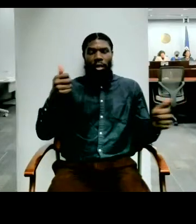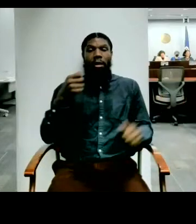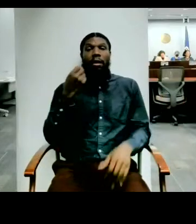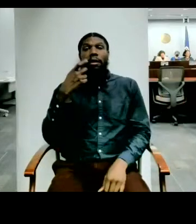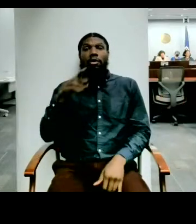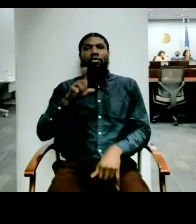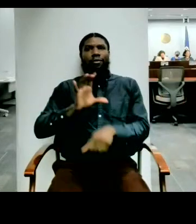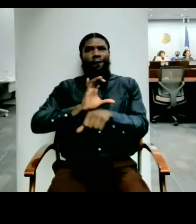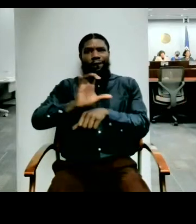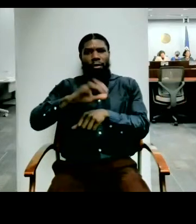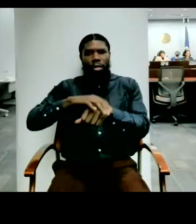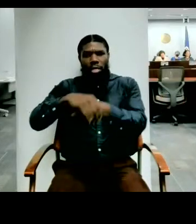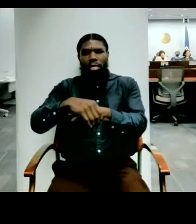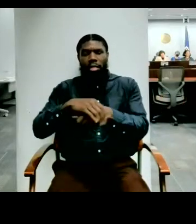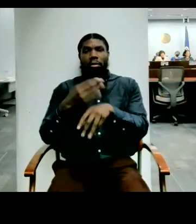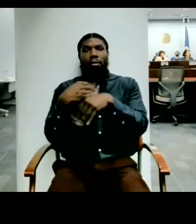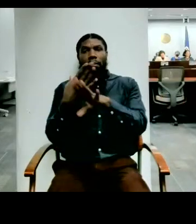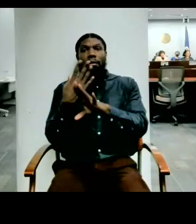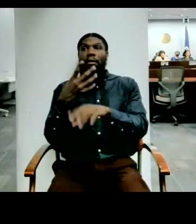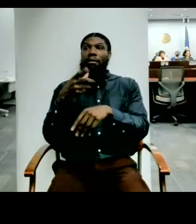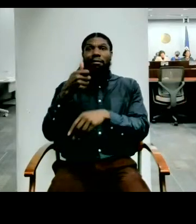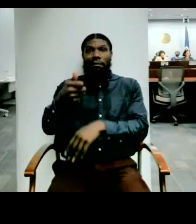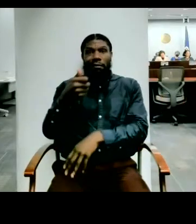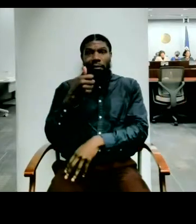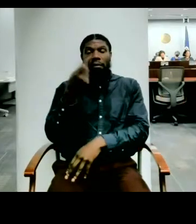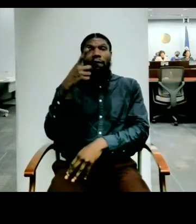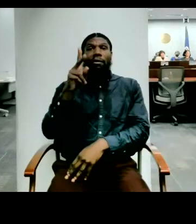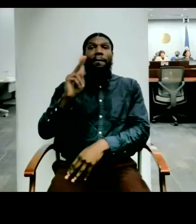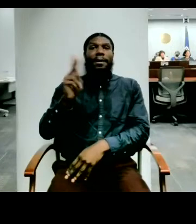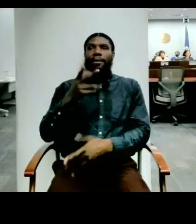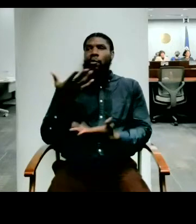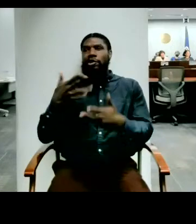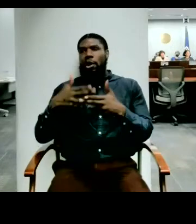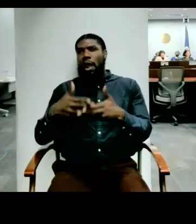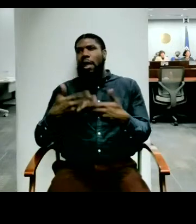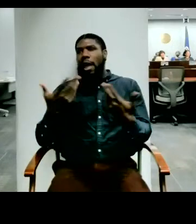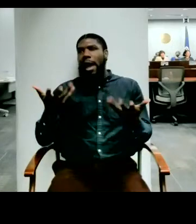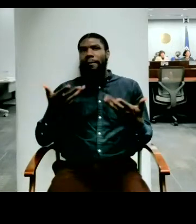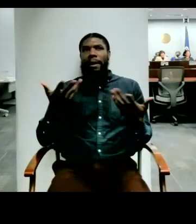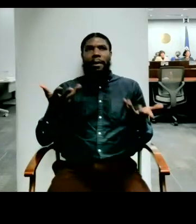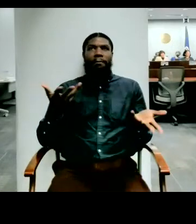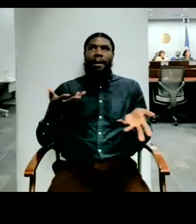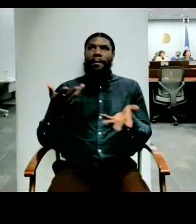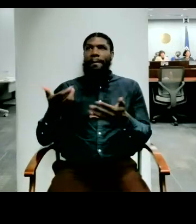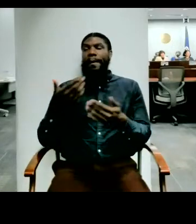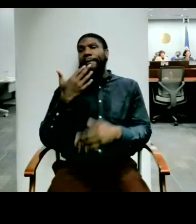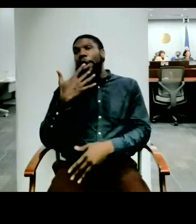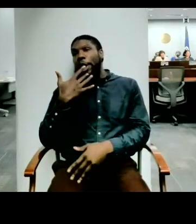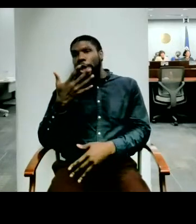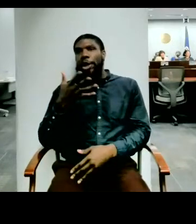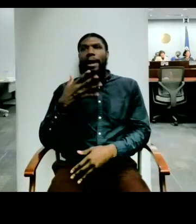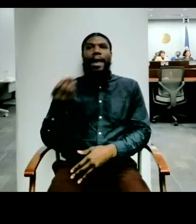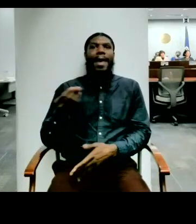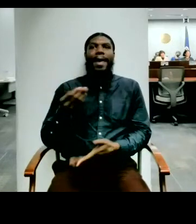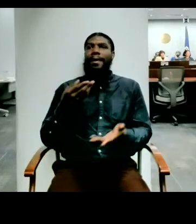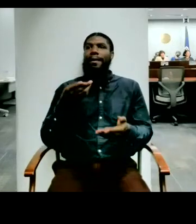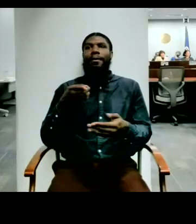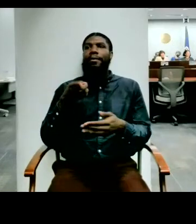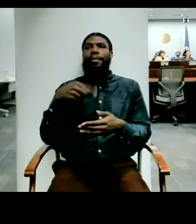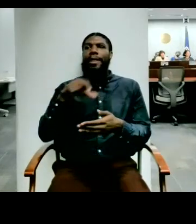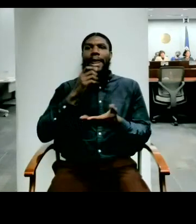work being something remote work for people to call it um of color and they are non-exempt and